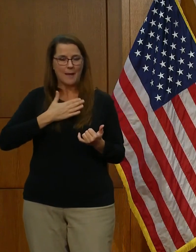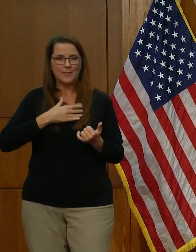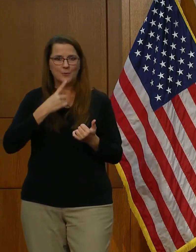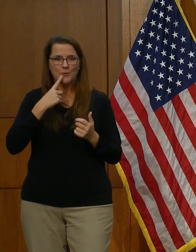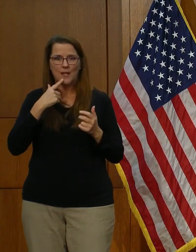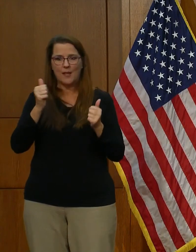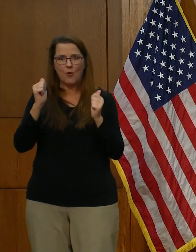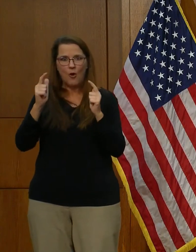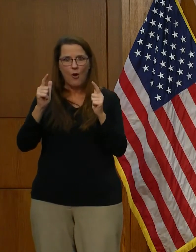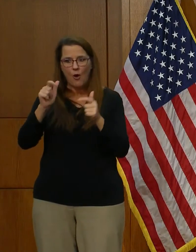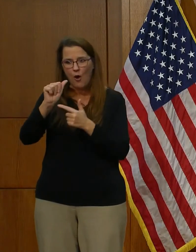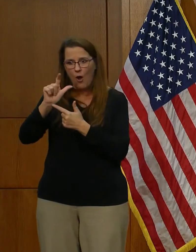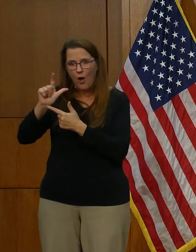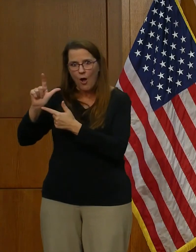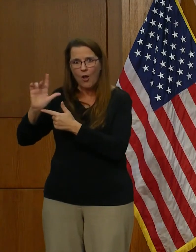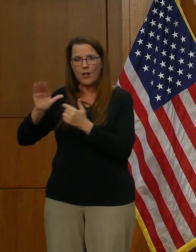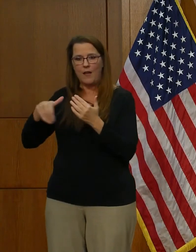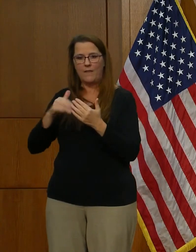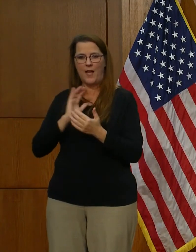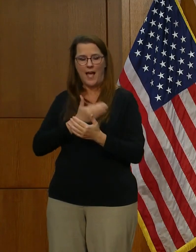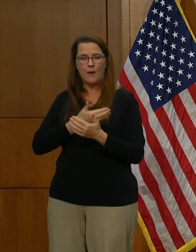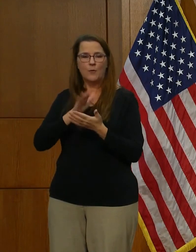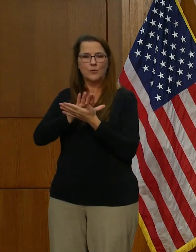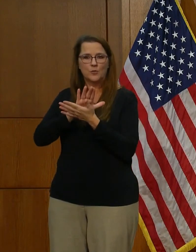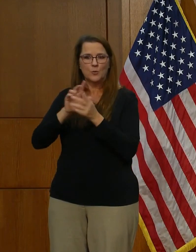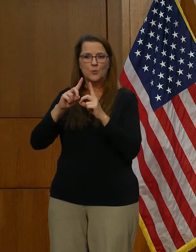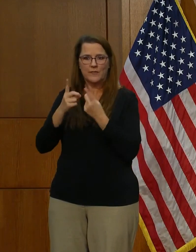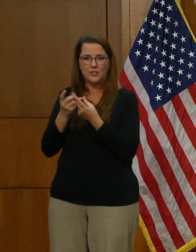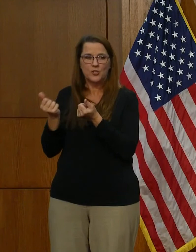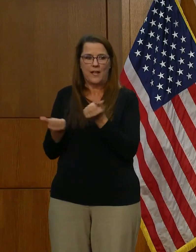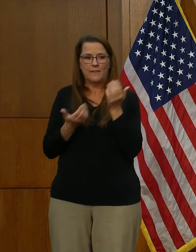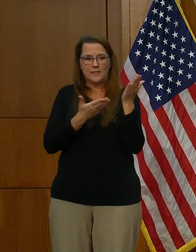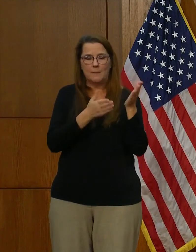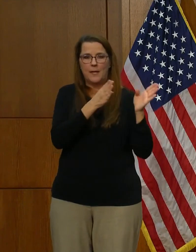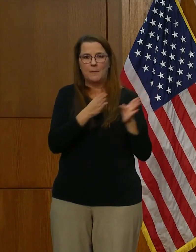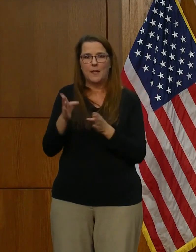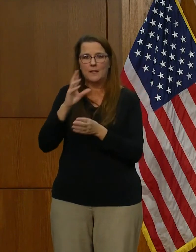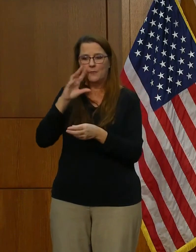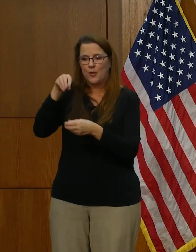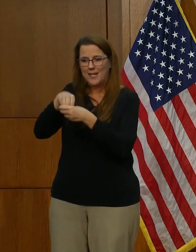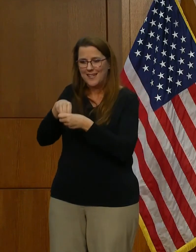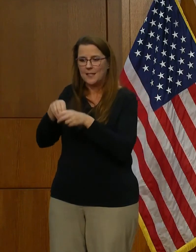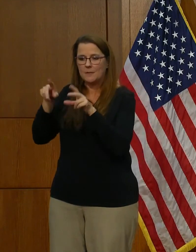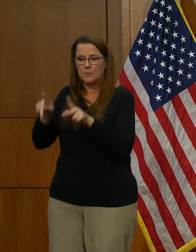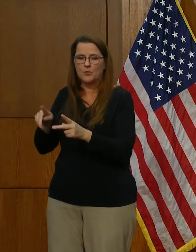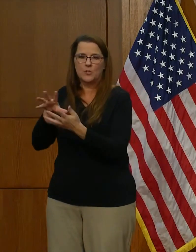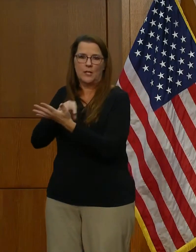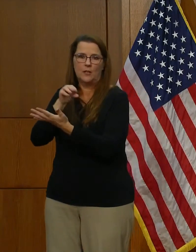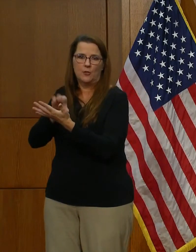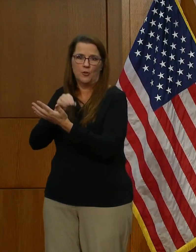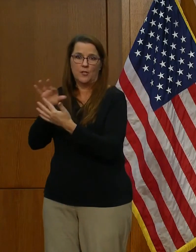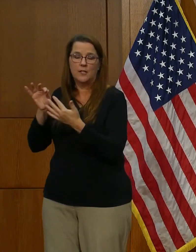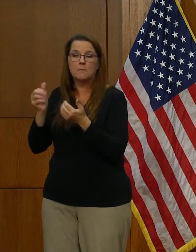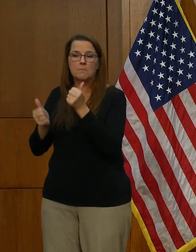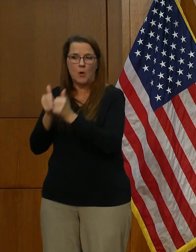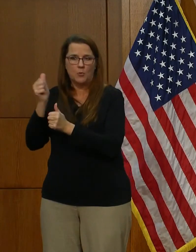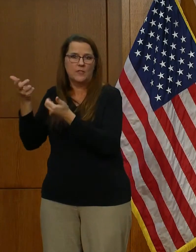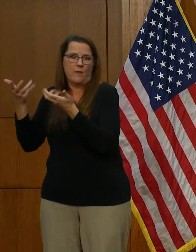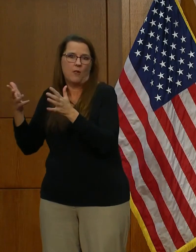SAY THAT NOW ALL SAID ALL OF OUR SCHOOL DIVISIONS HAVE SUBMITTED PLANS FOR IN PERSON